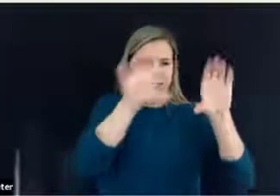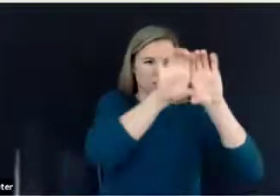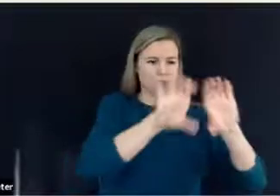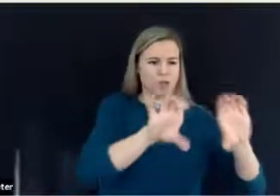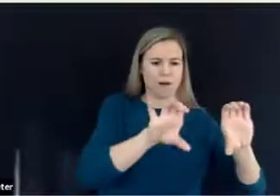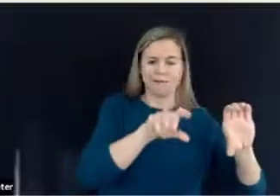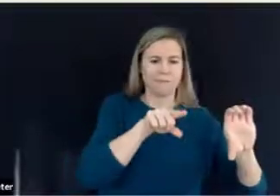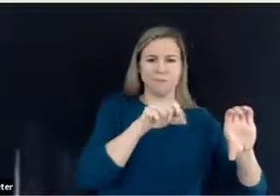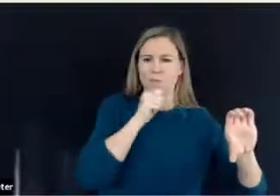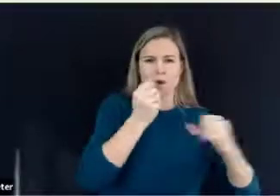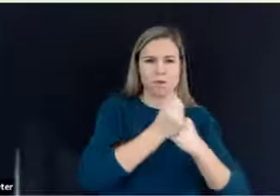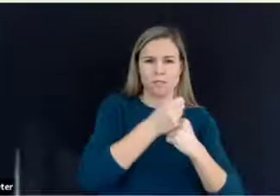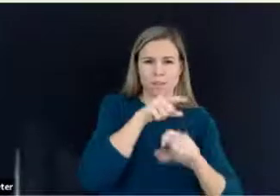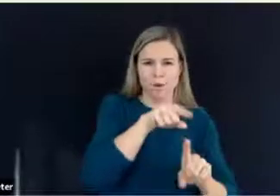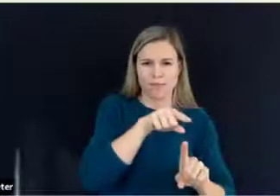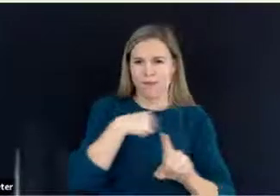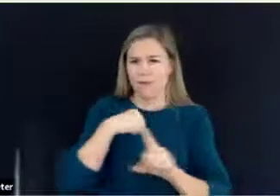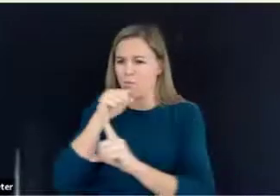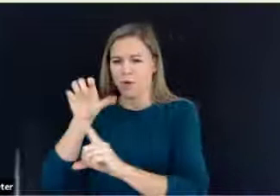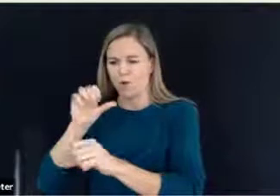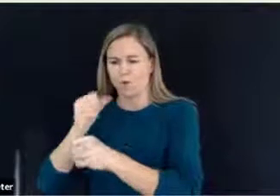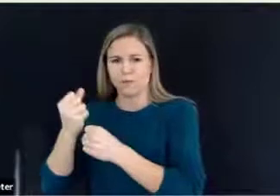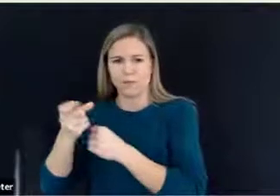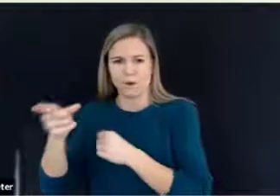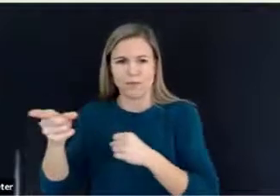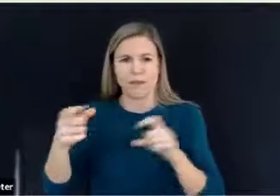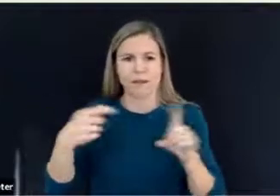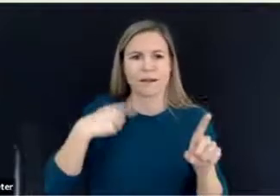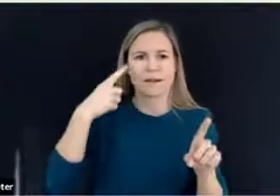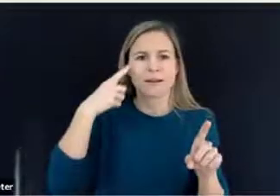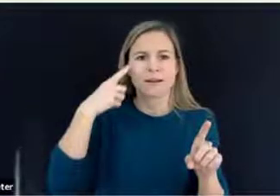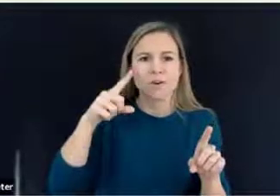which are rhizomelic chondrodysplasia punctata,